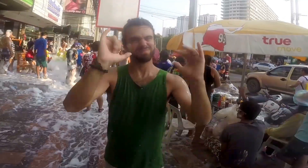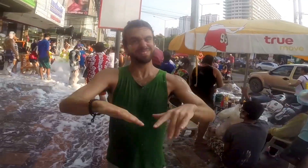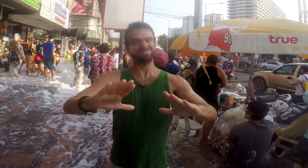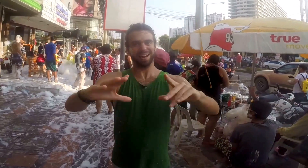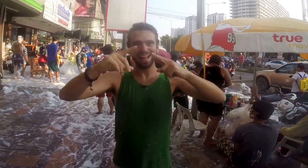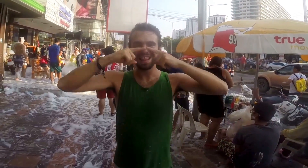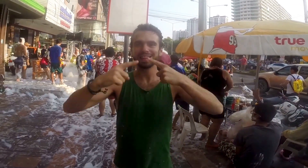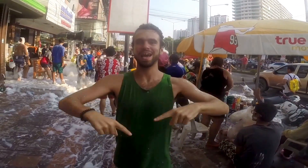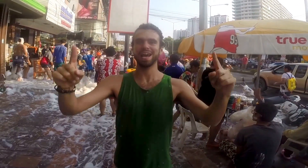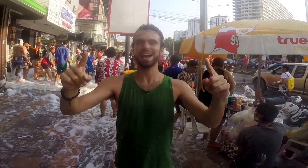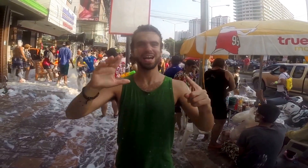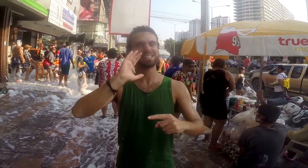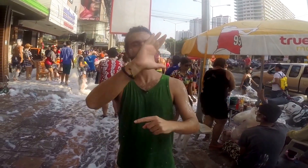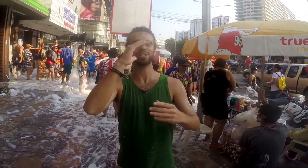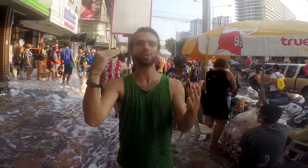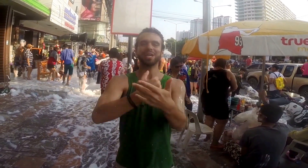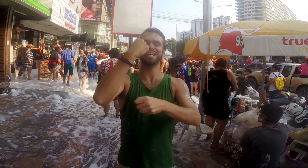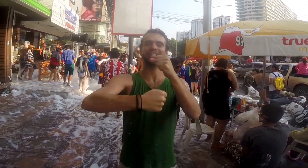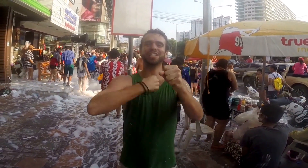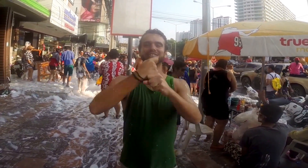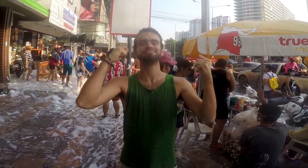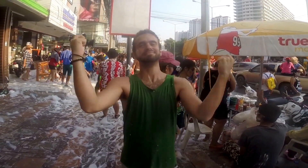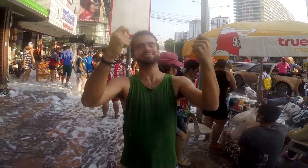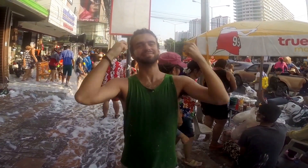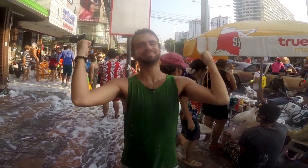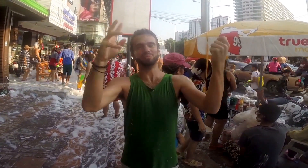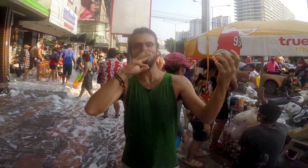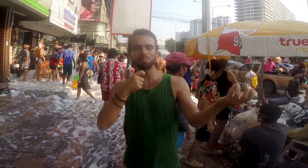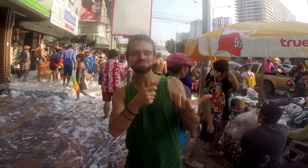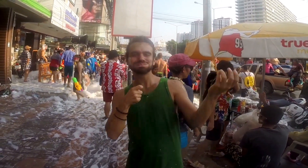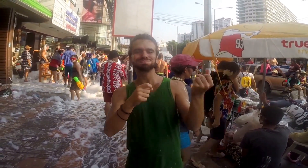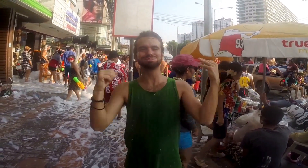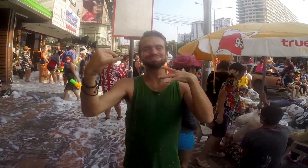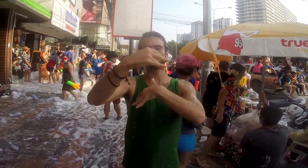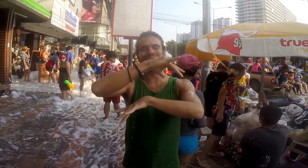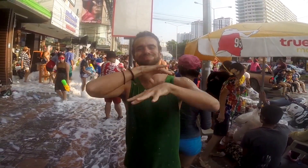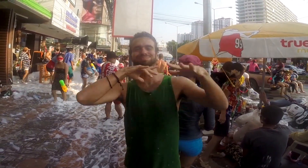This is Thailand's New Year celebration - the water festival.